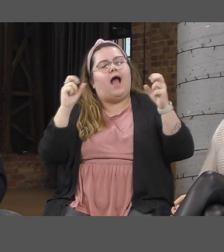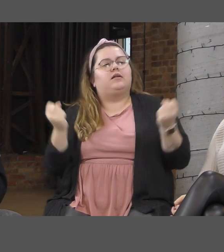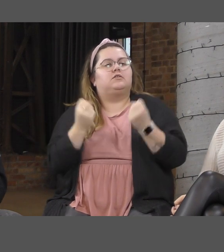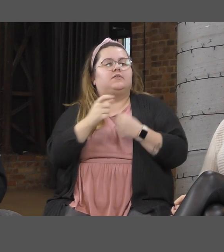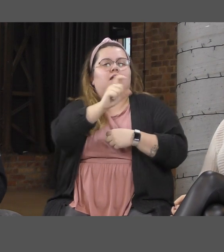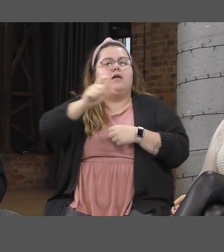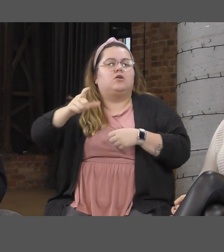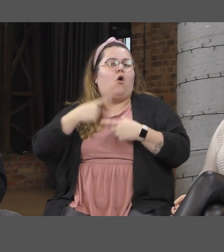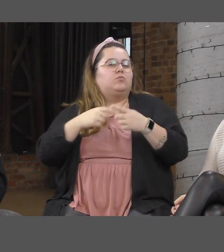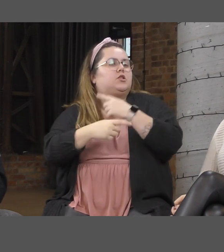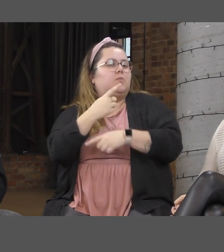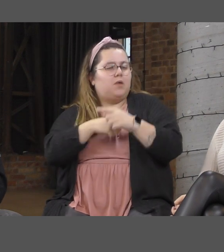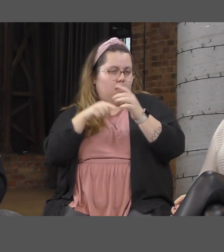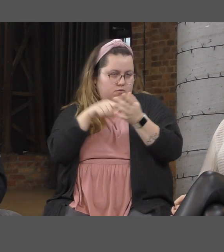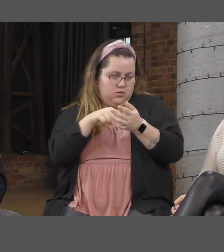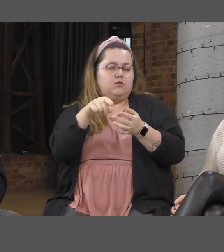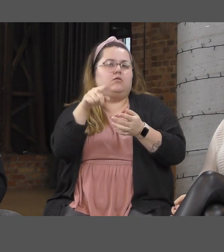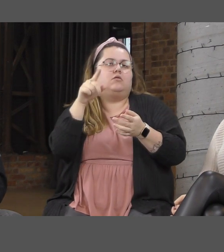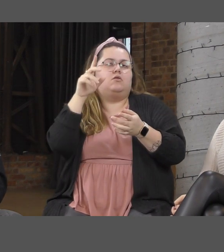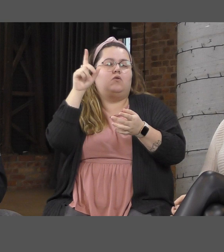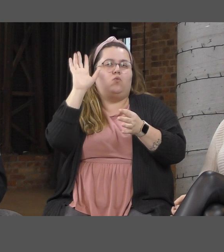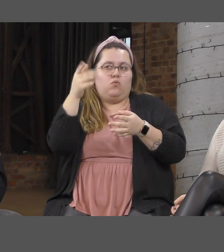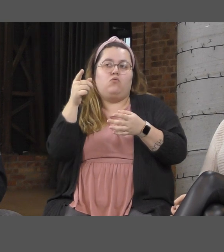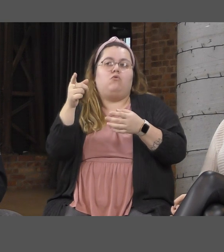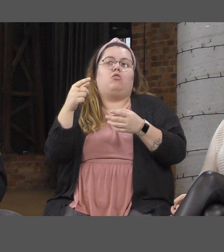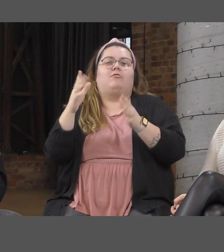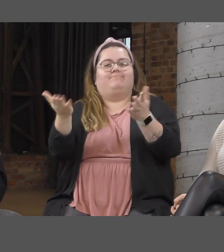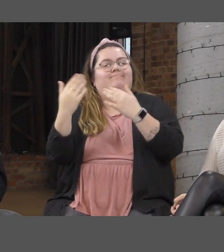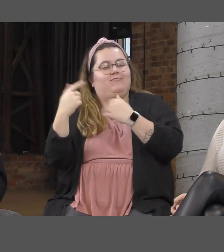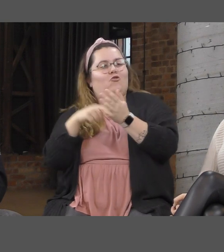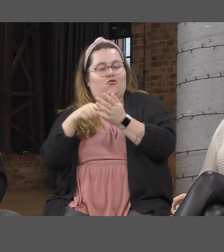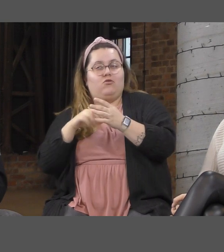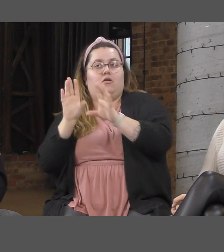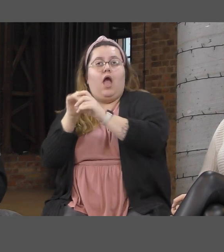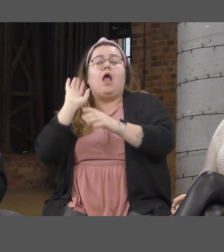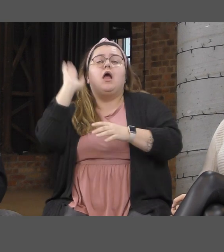"Activation of disabled people" and were looking for people for this project.